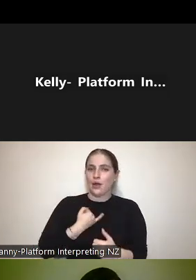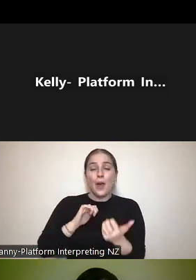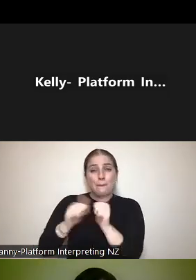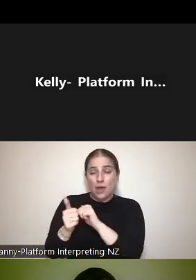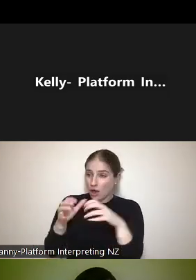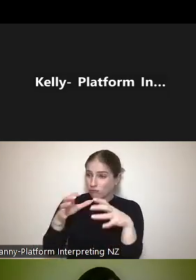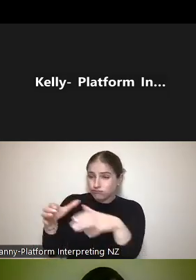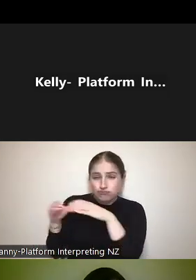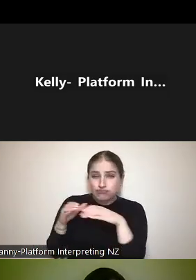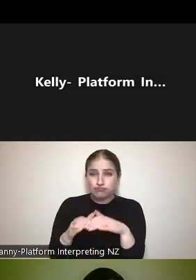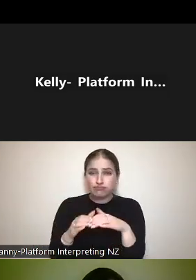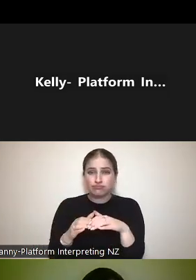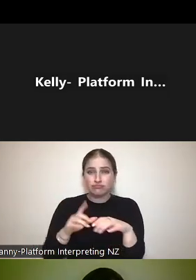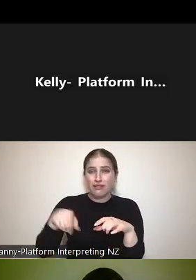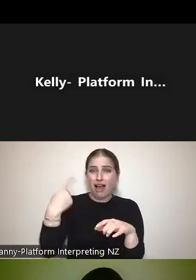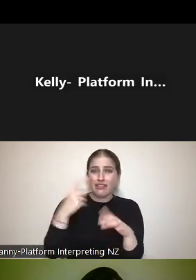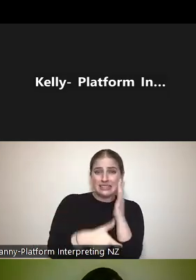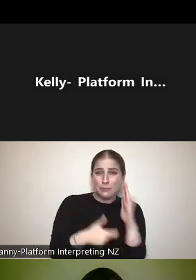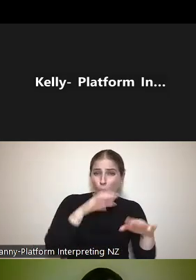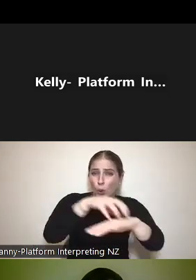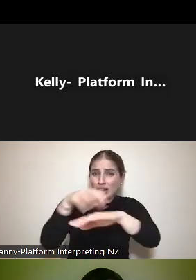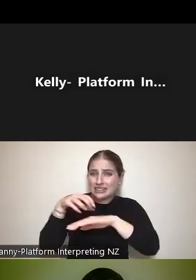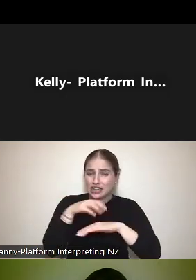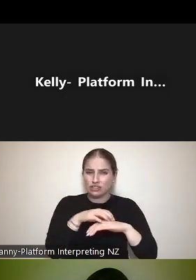If you don't have connections, reach out to these different groups and say,